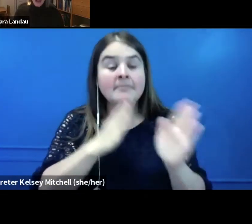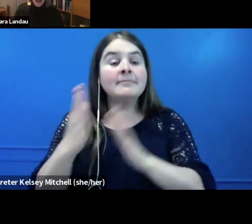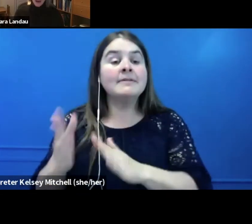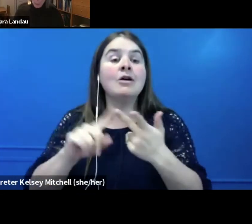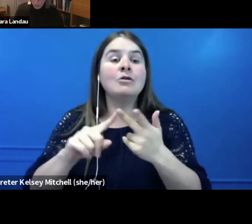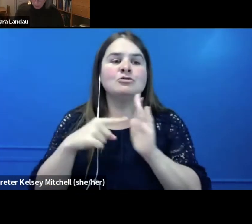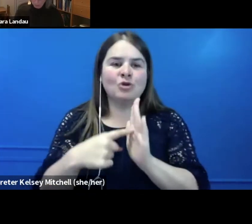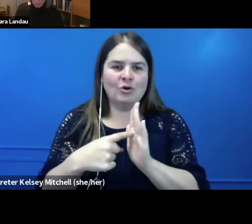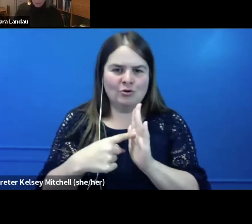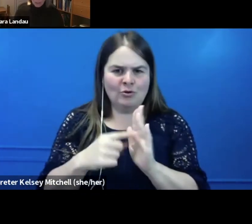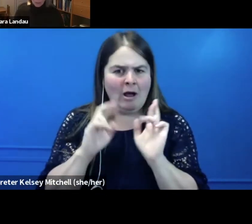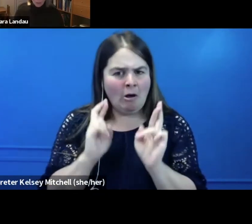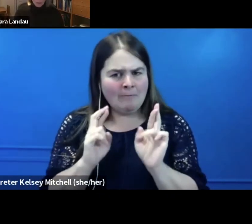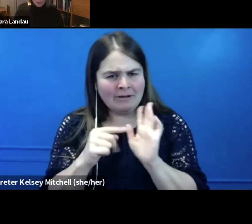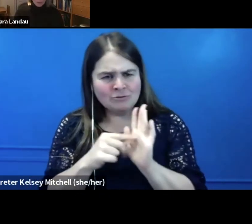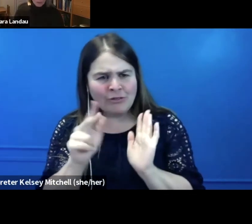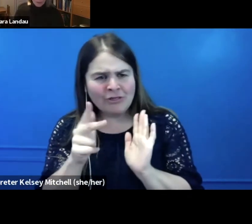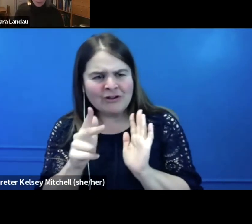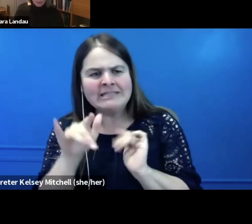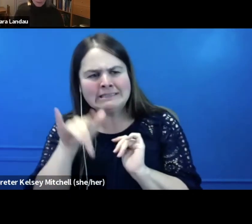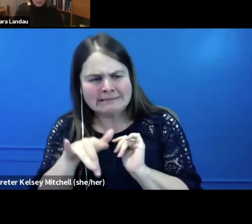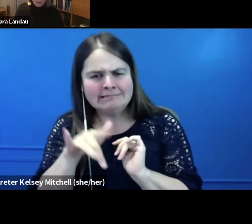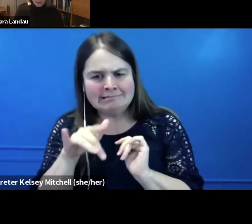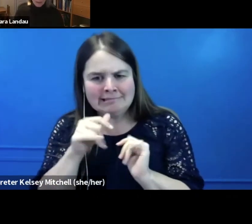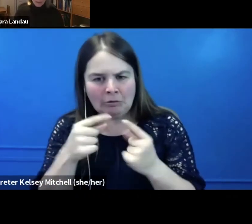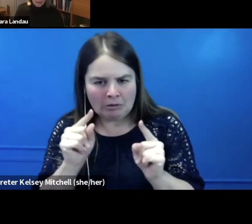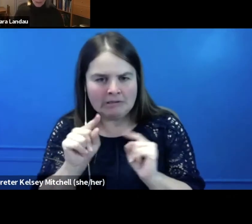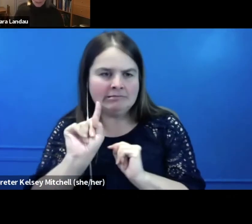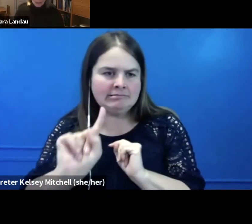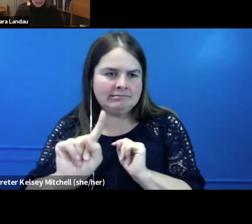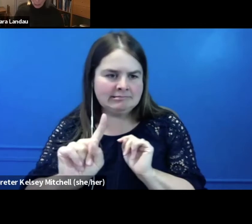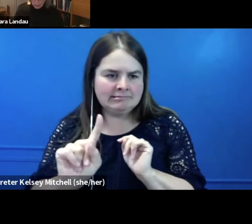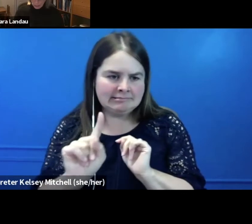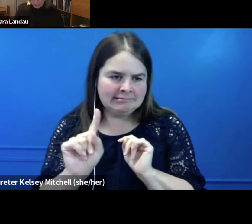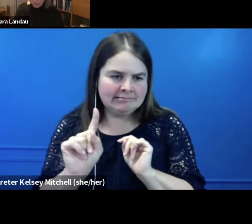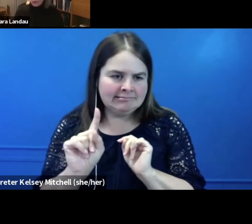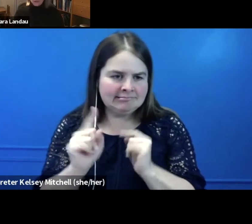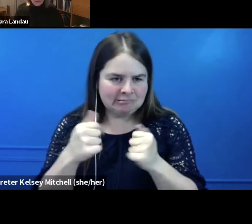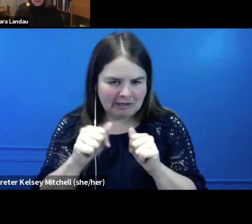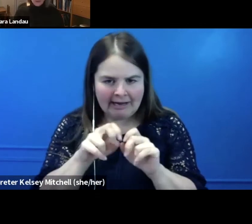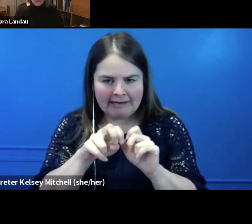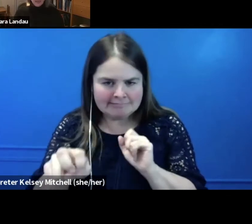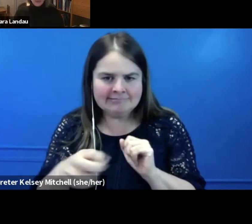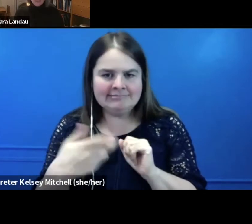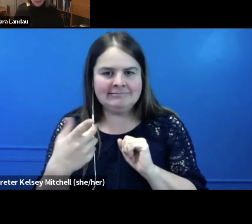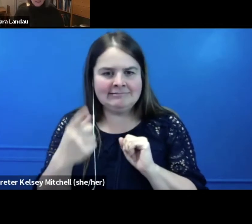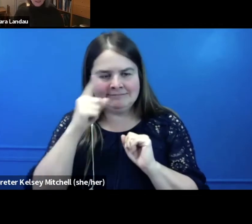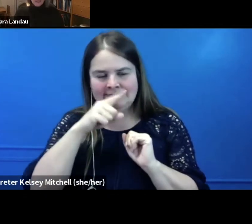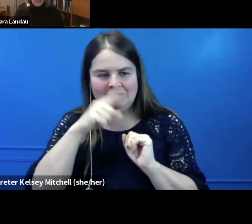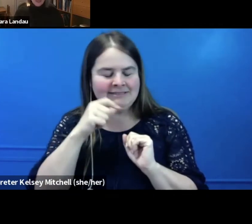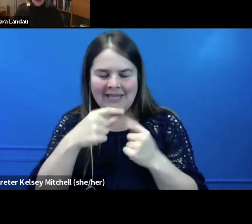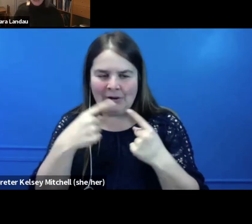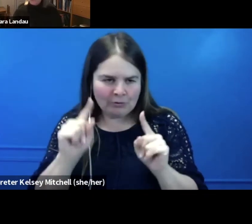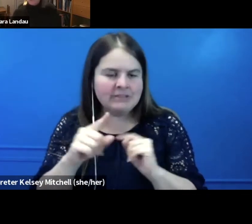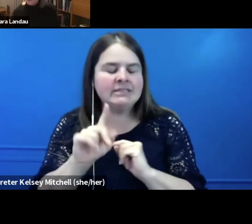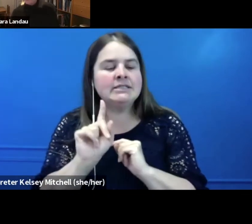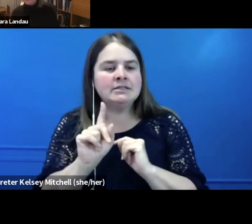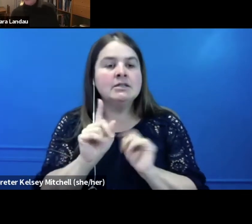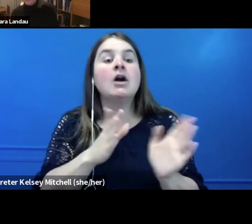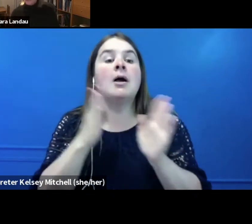i hope i'll give you the next one this this uh cursor is really